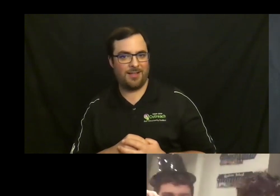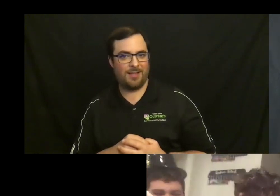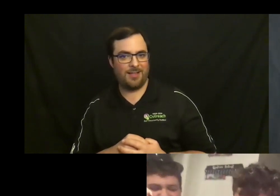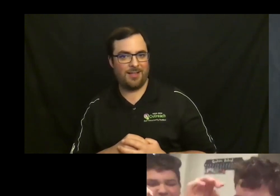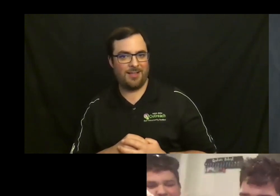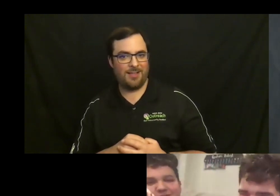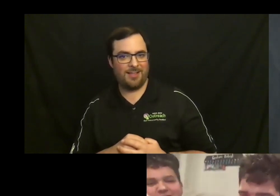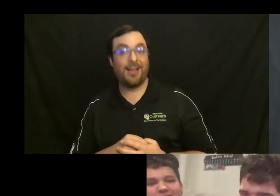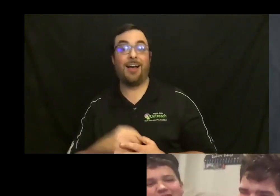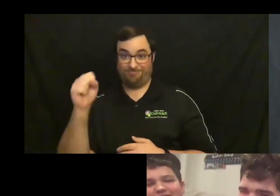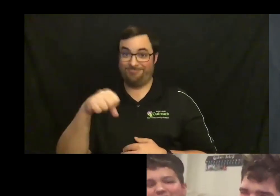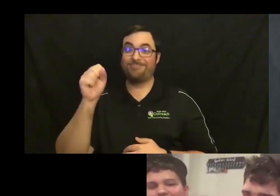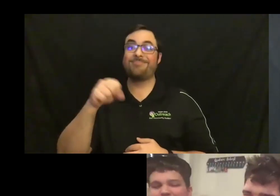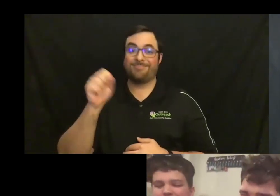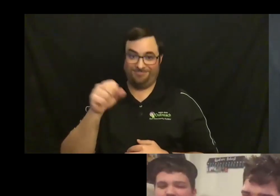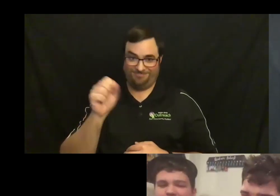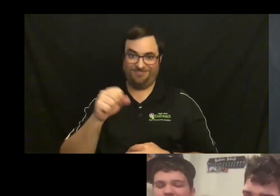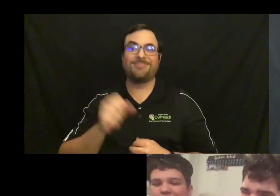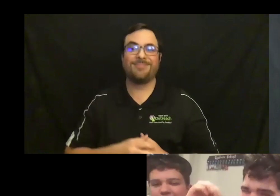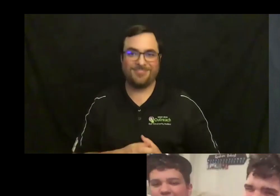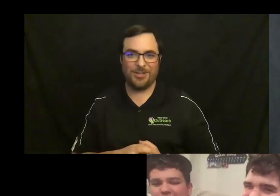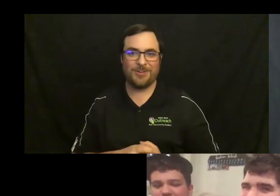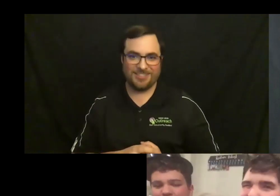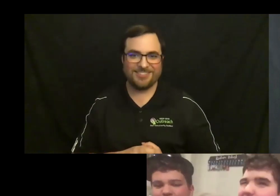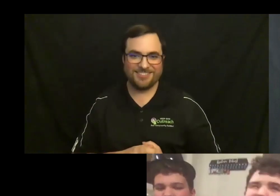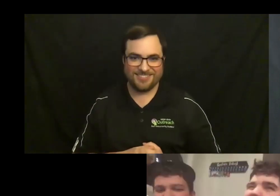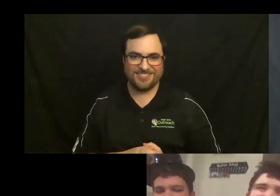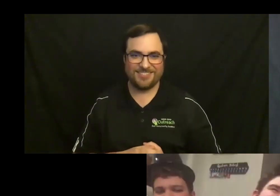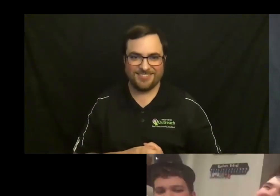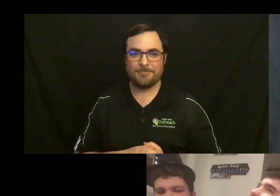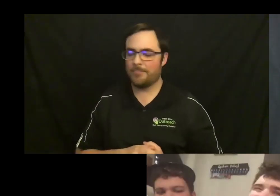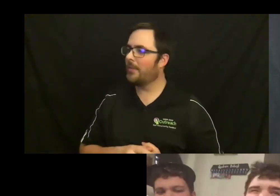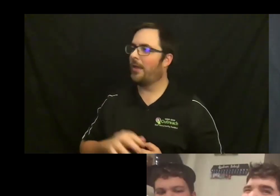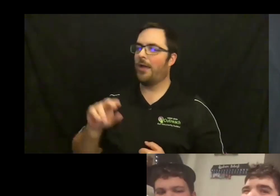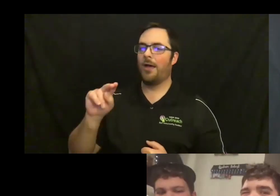Liam: Yes! Jen: And Nick is wondering: do you sing?